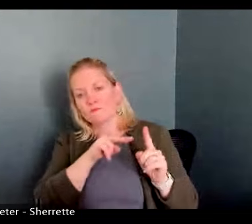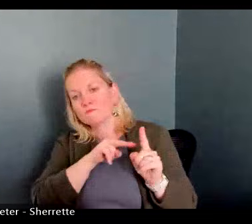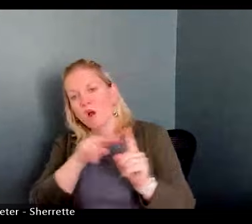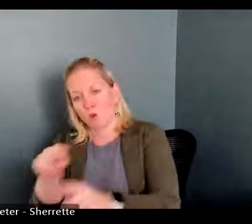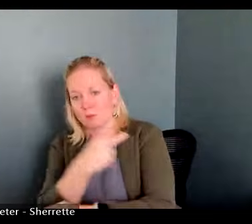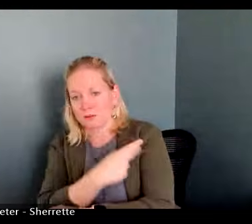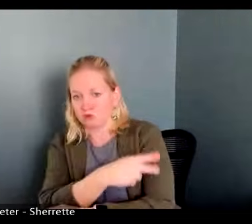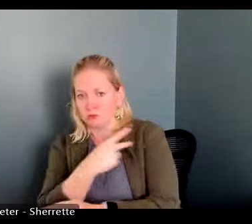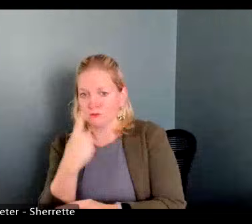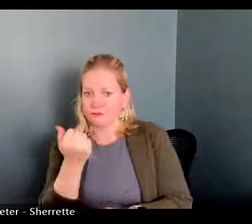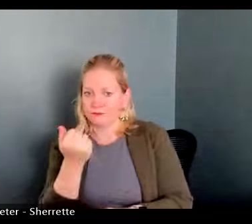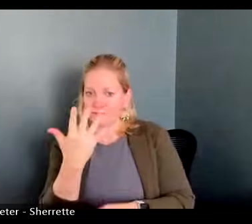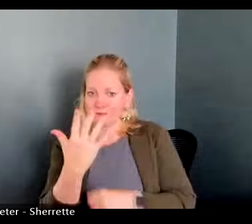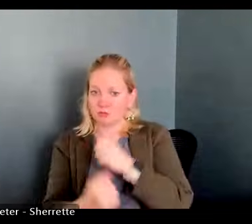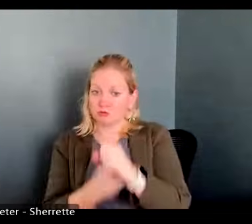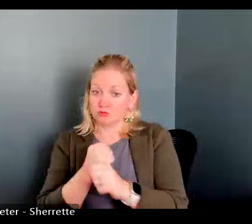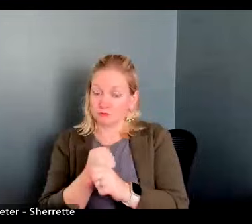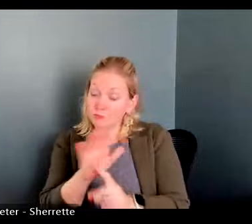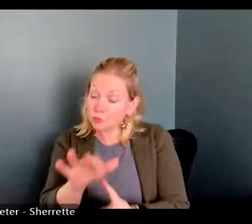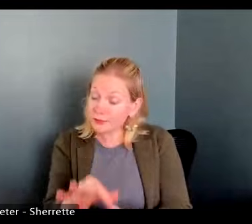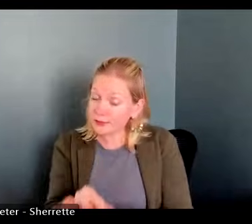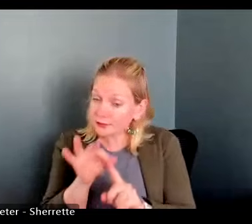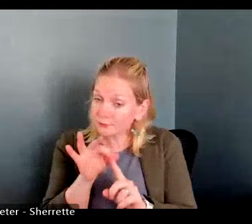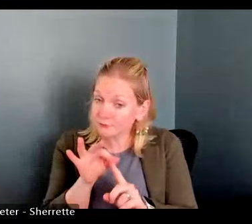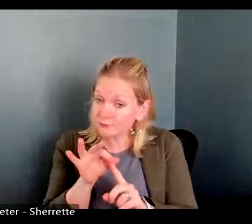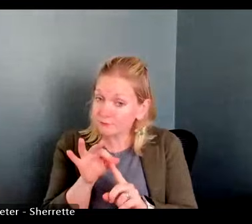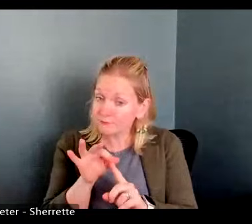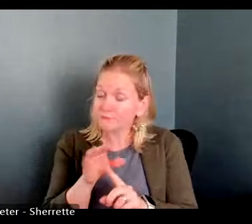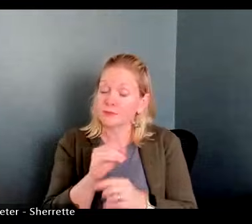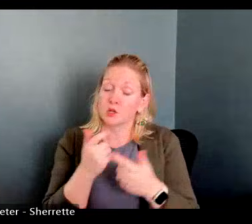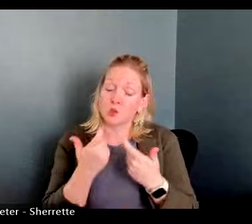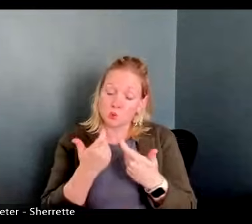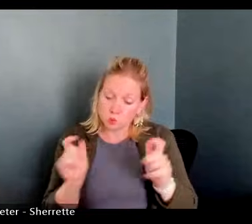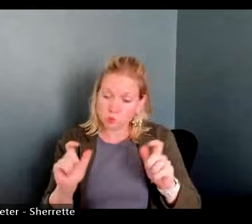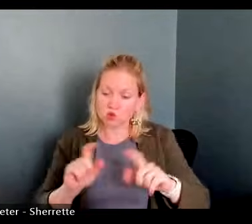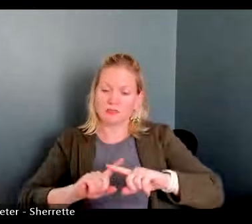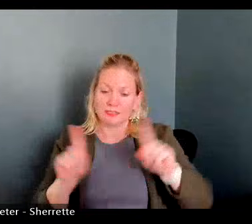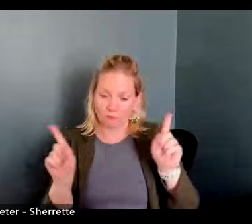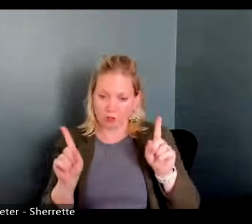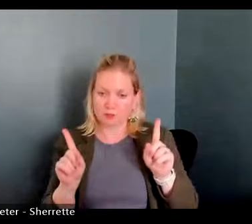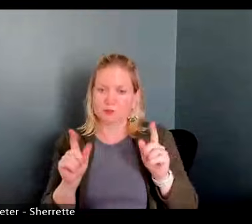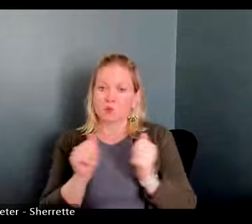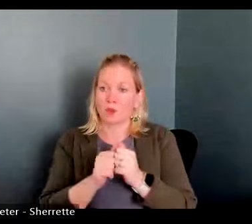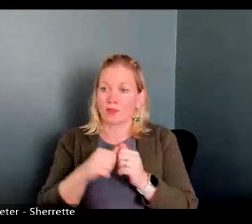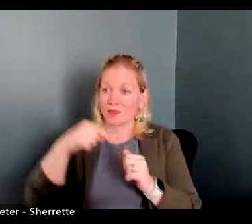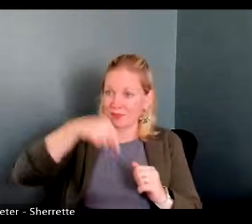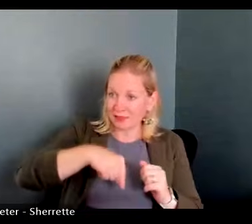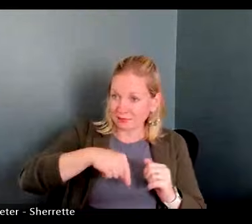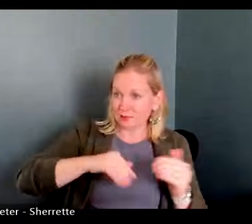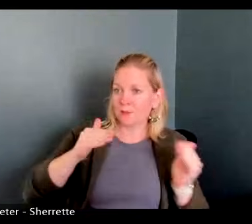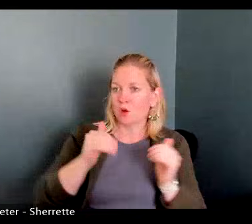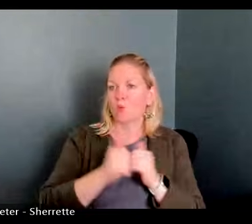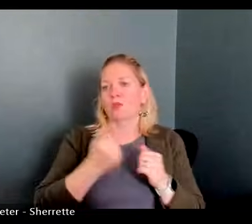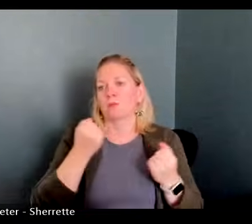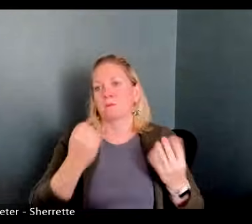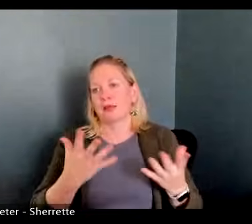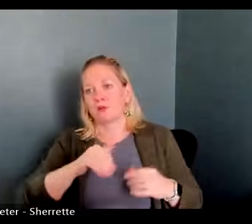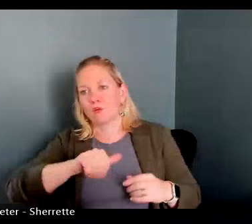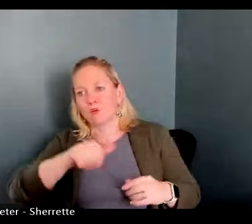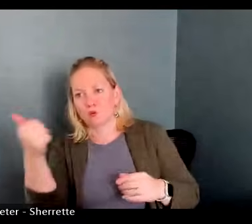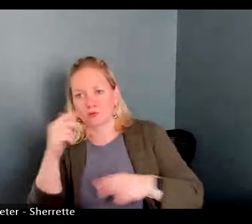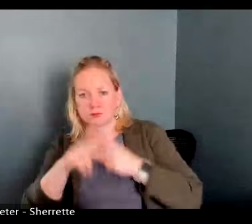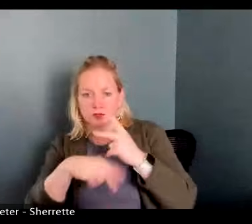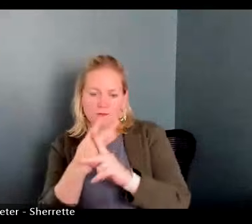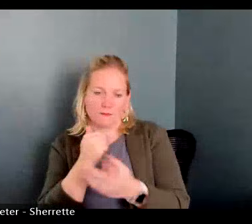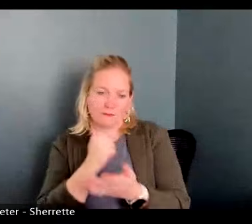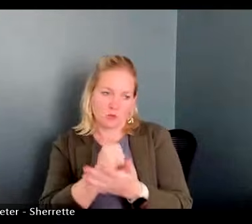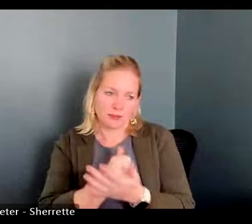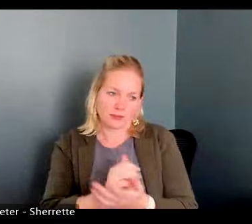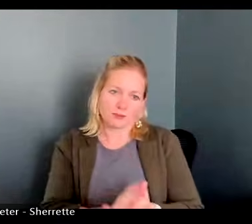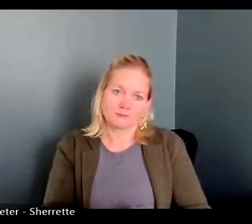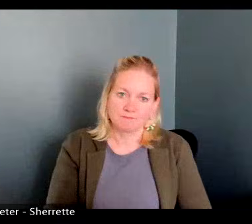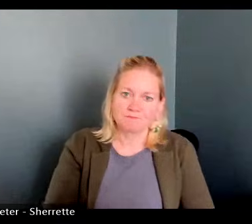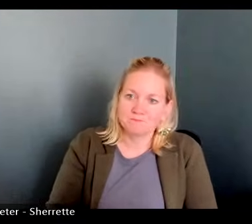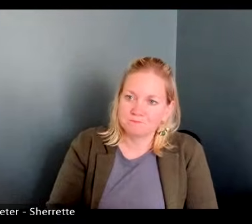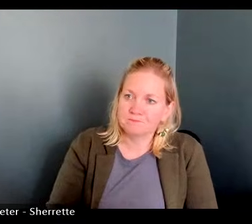certainly a huge difference for that -- between that and many other therapies.